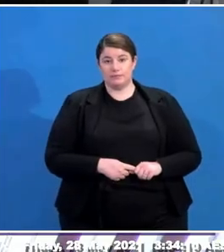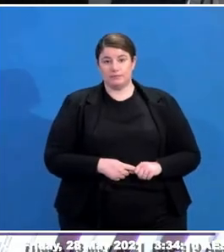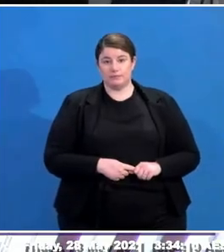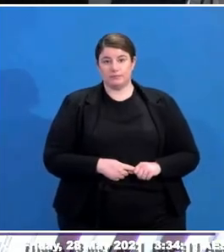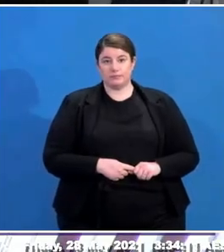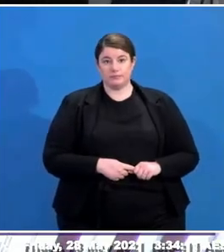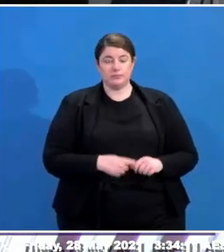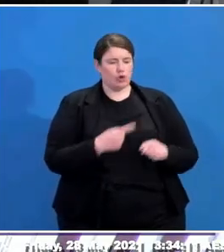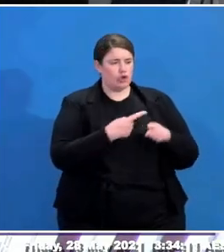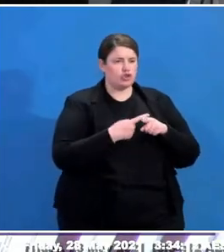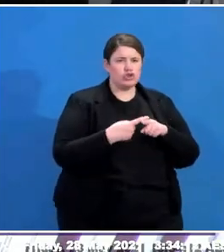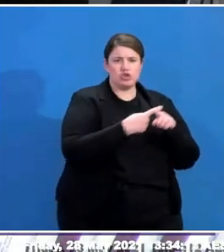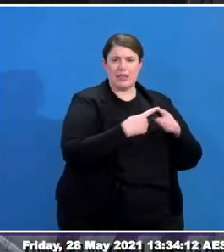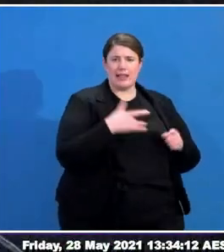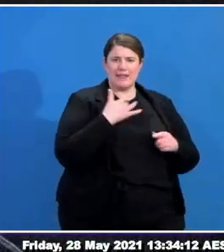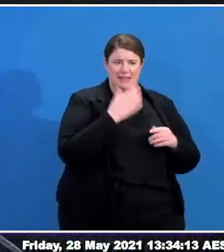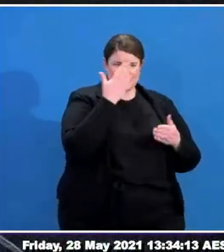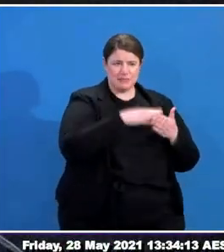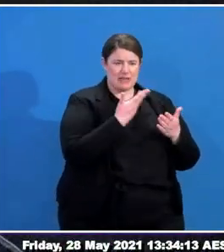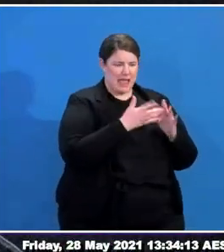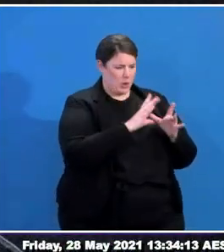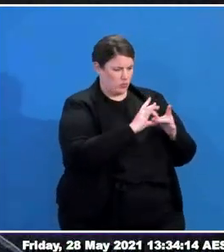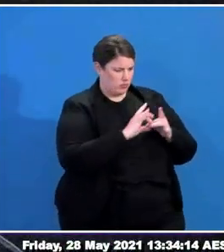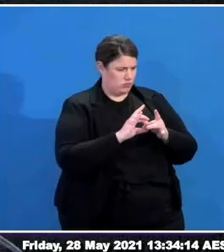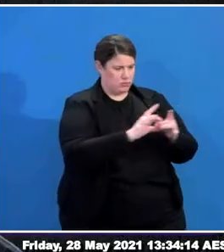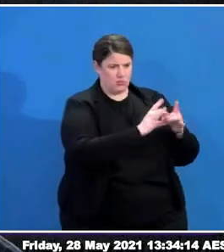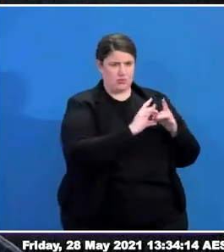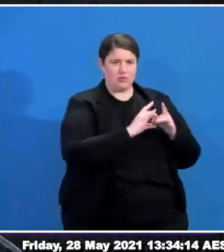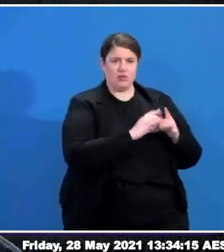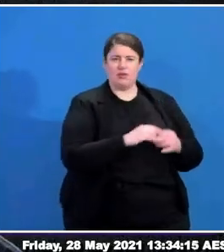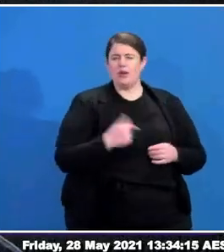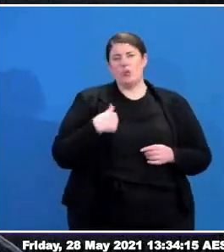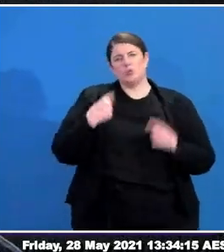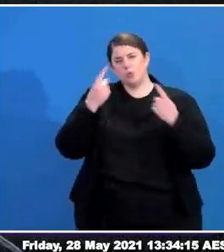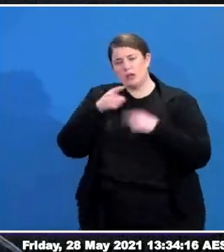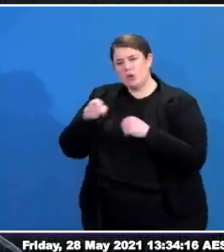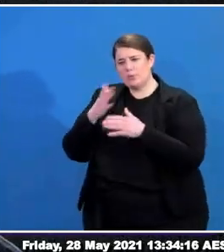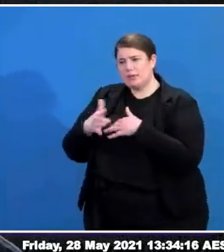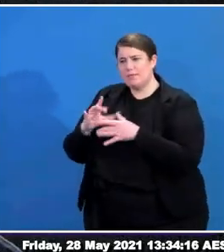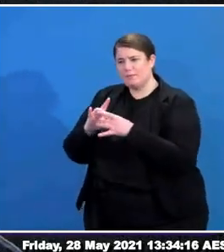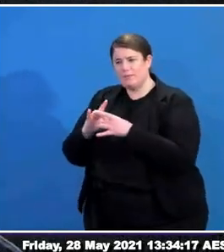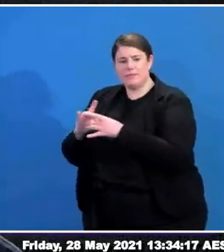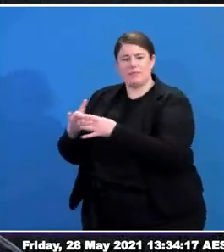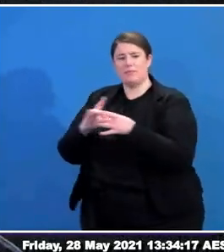that shared living experience? MR McNAUGHTON: When you say "synergies" you mean for argument's sake if